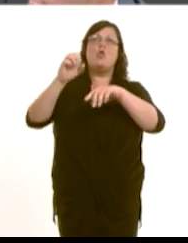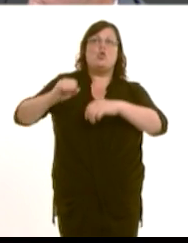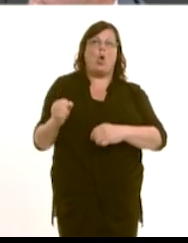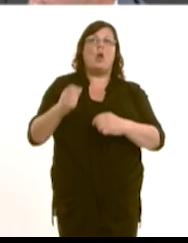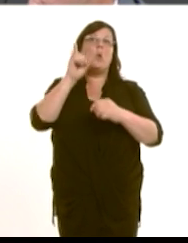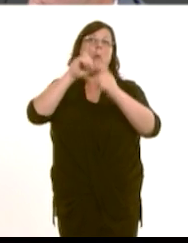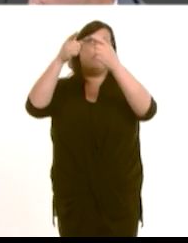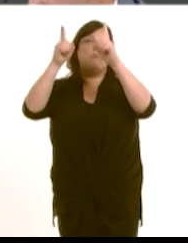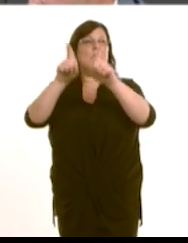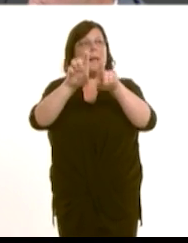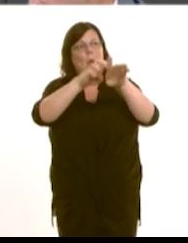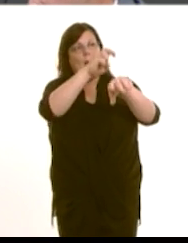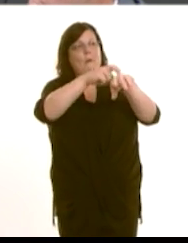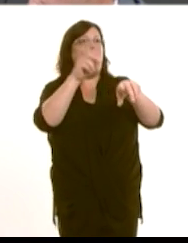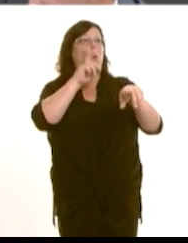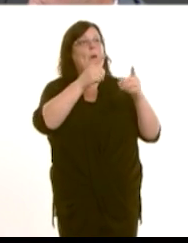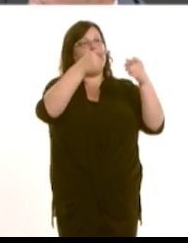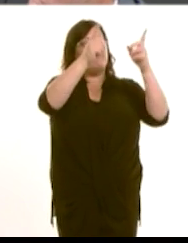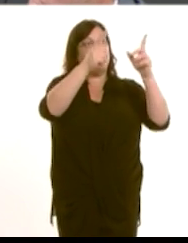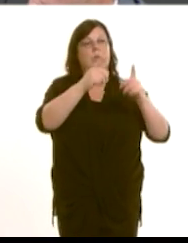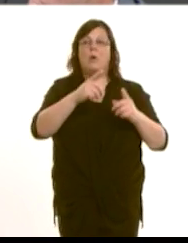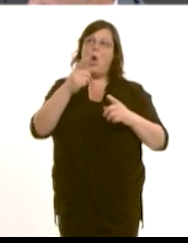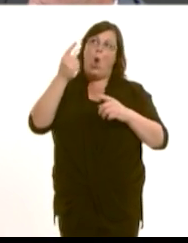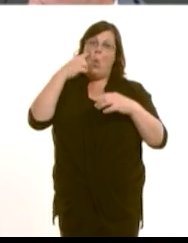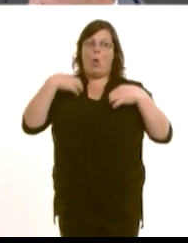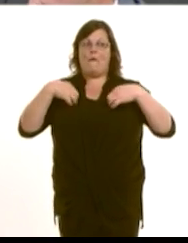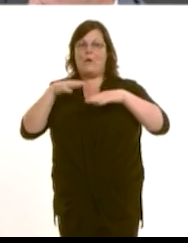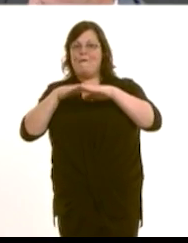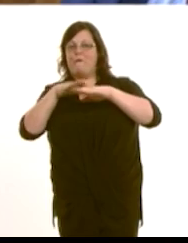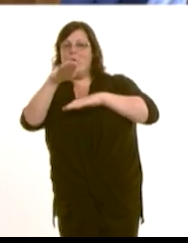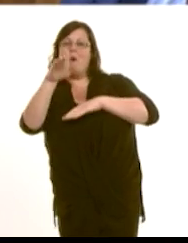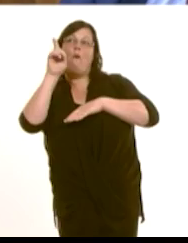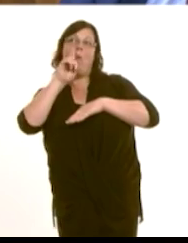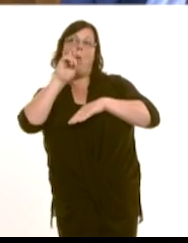Does he look forward to the day when he can make way for a woman to replace him in this Assembly?